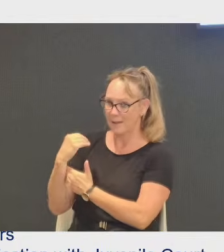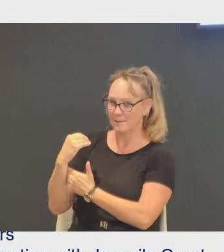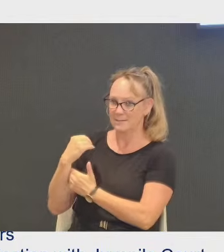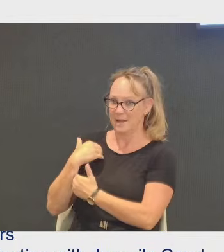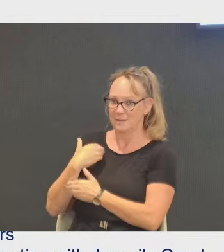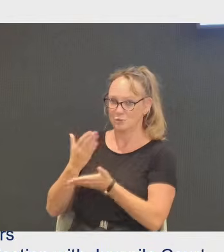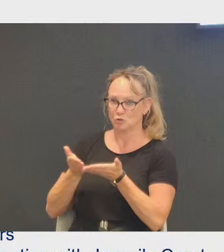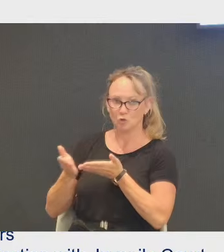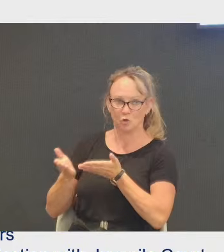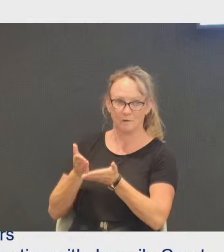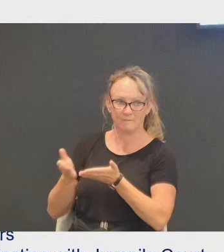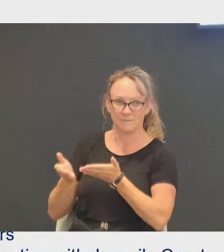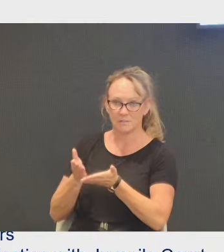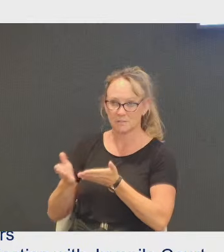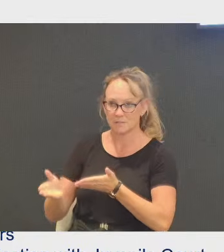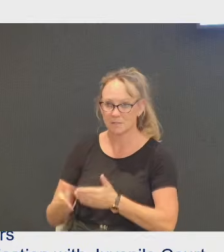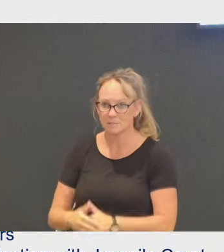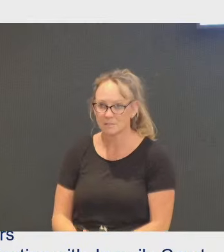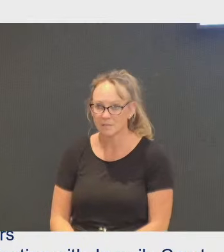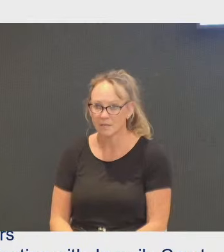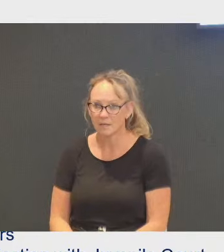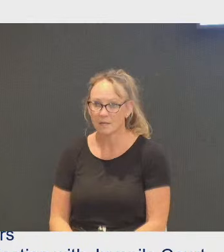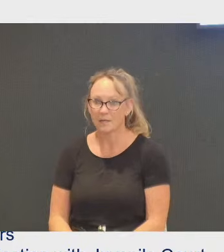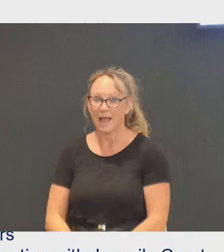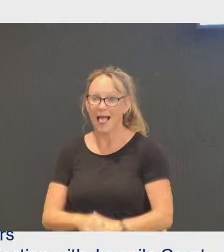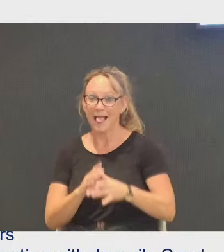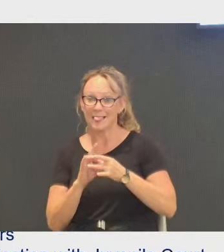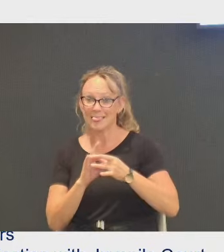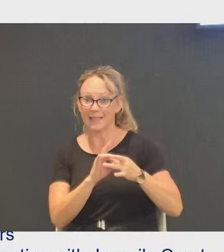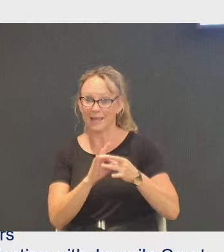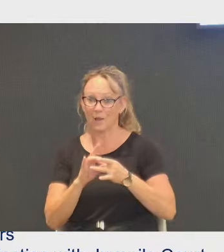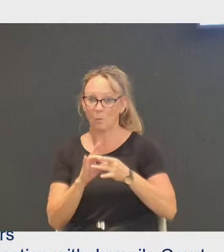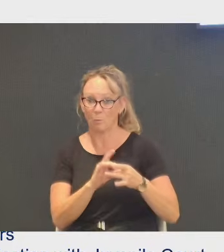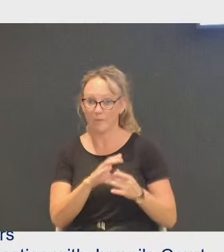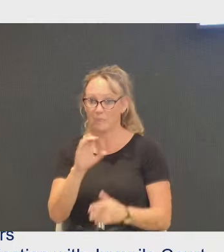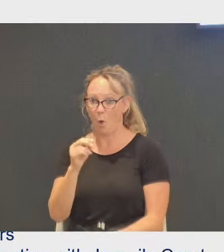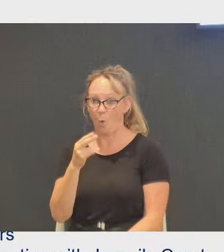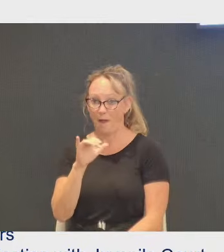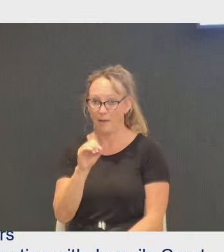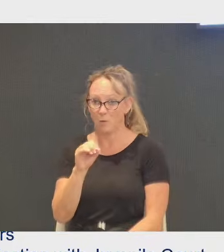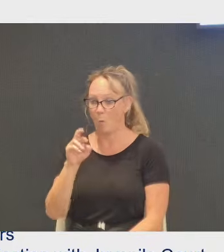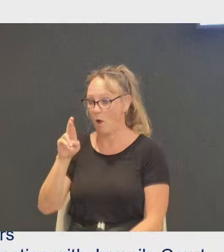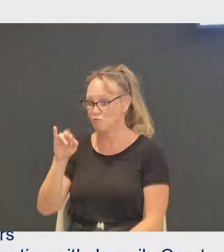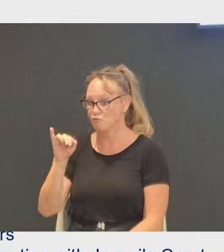children with behavioral health needs to community services. Um, continuing to maximize the county's